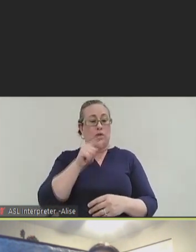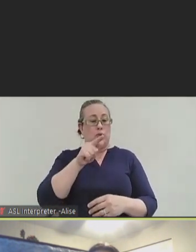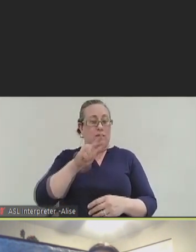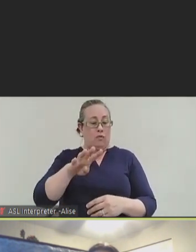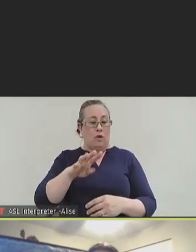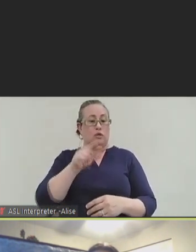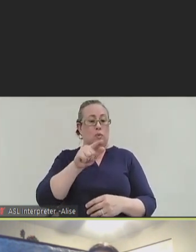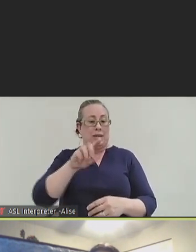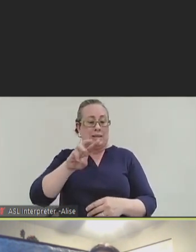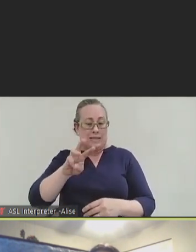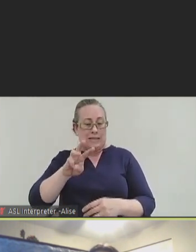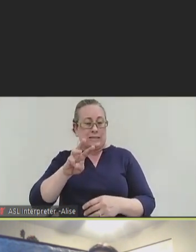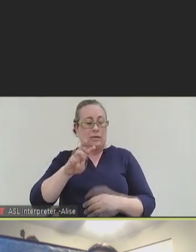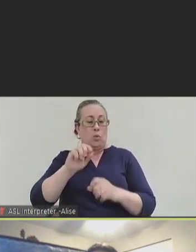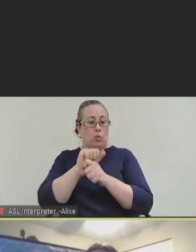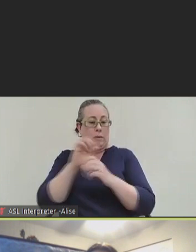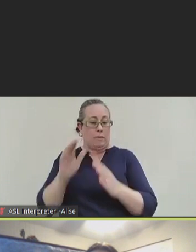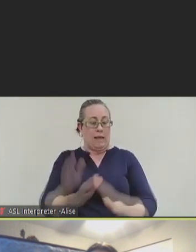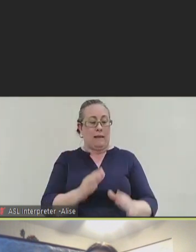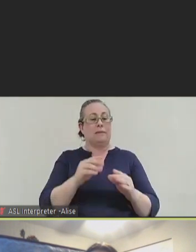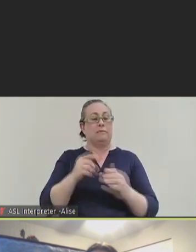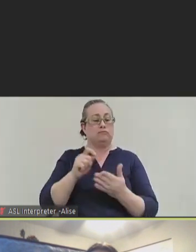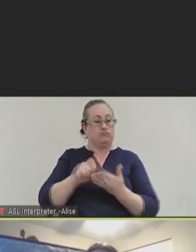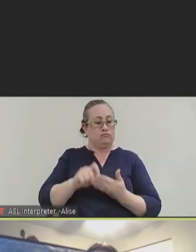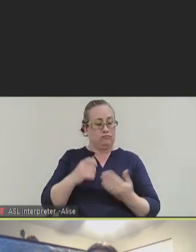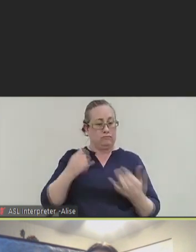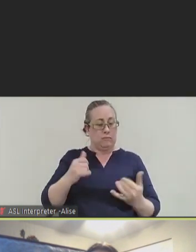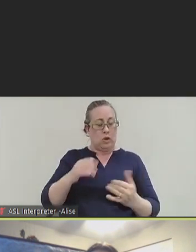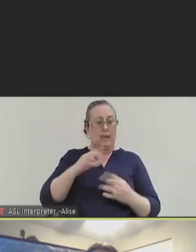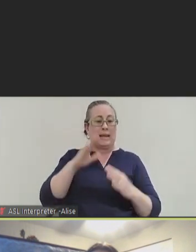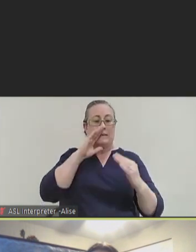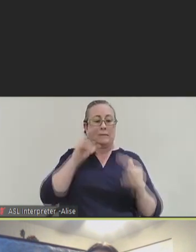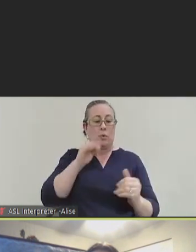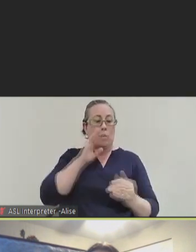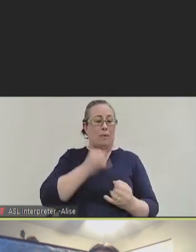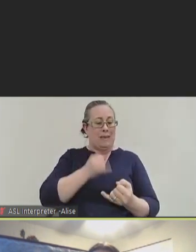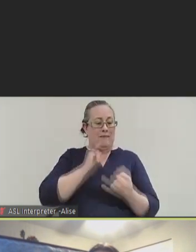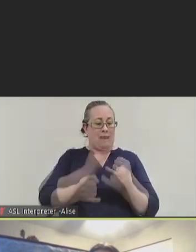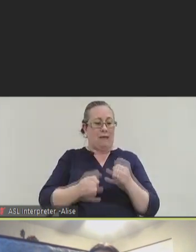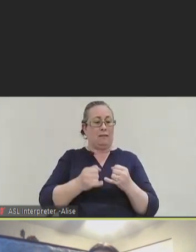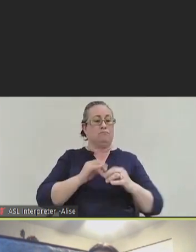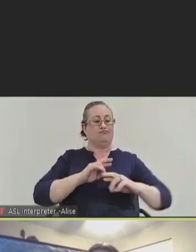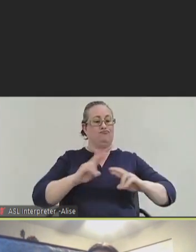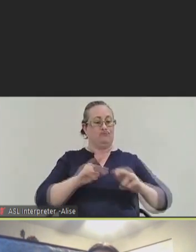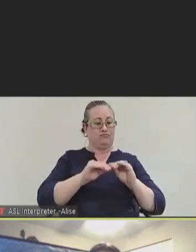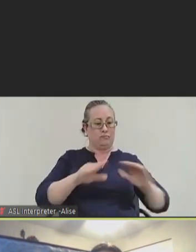under development, and we are expecting this to be finalized this spring. And Eric will be